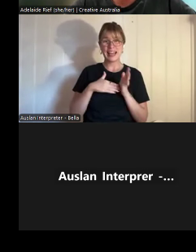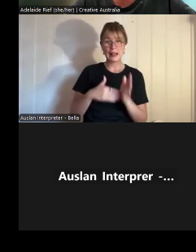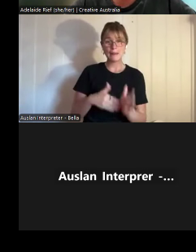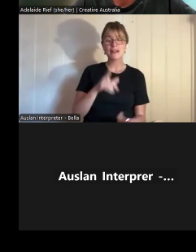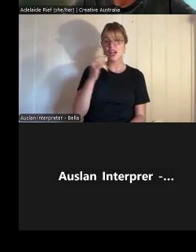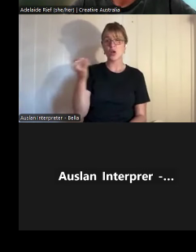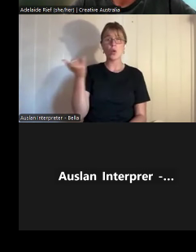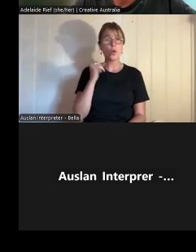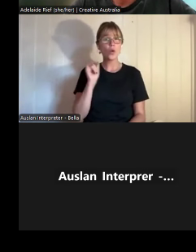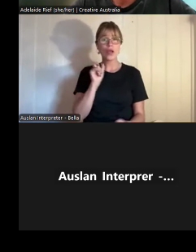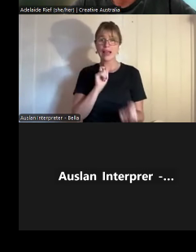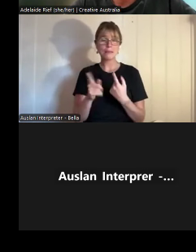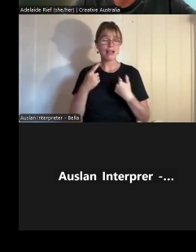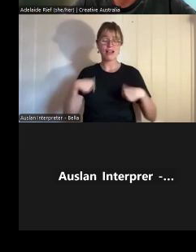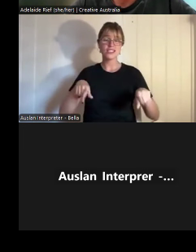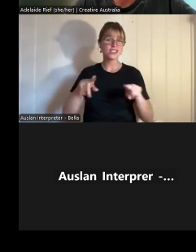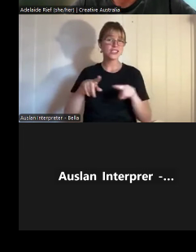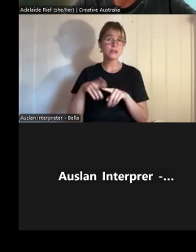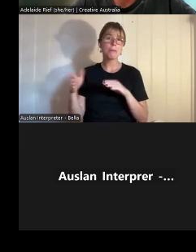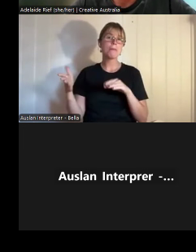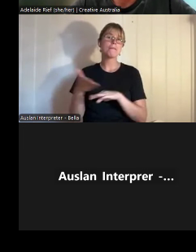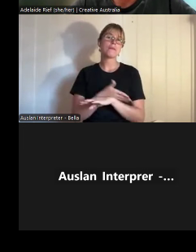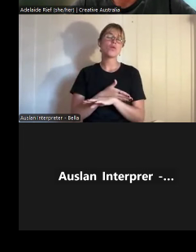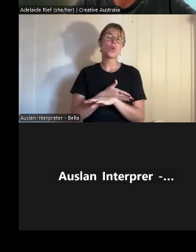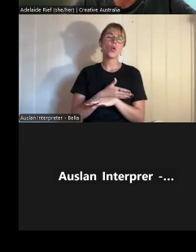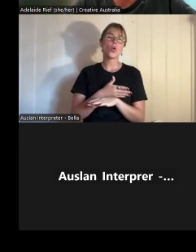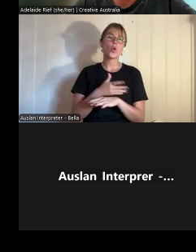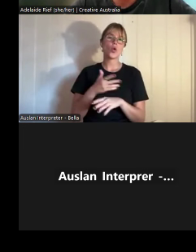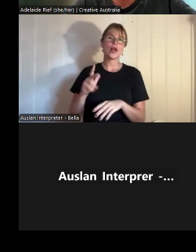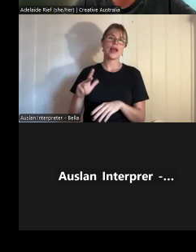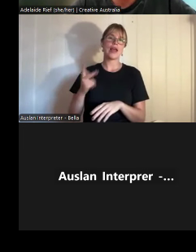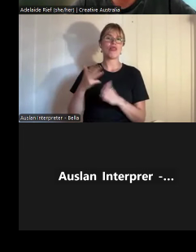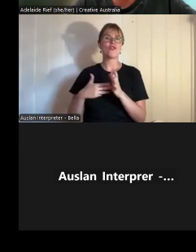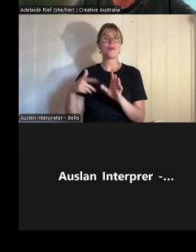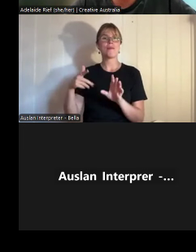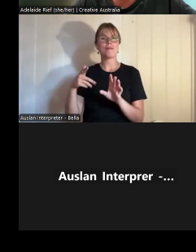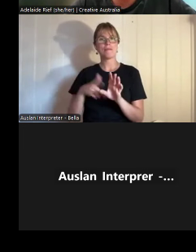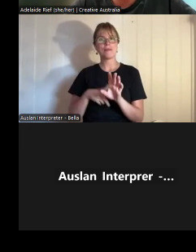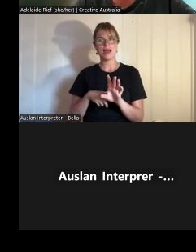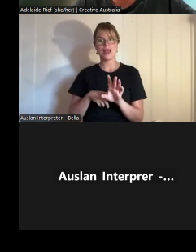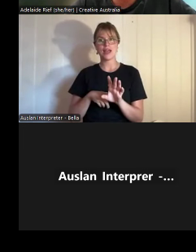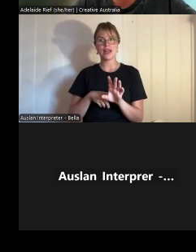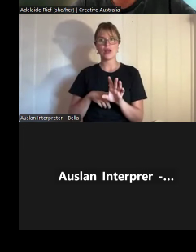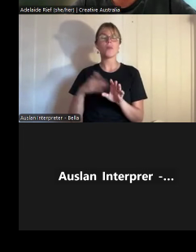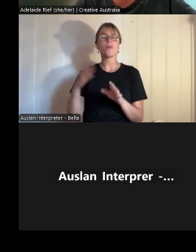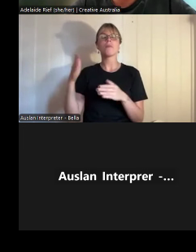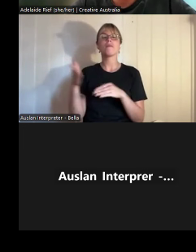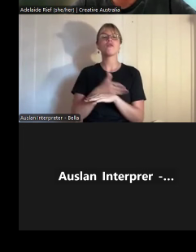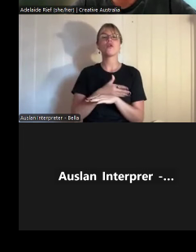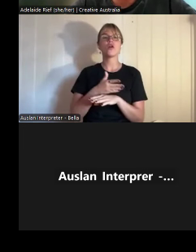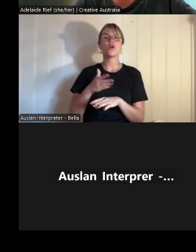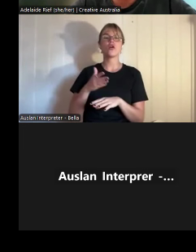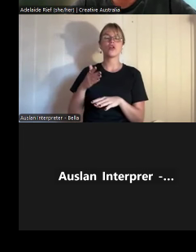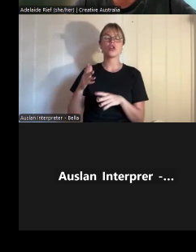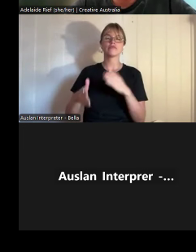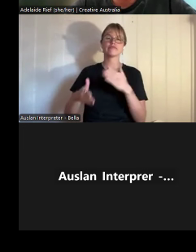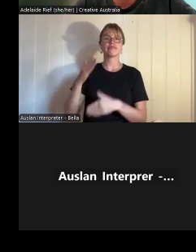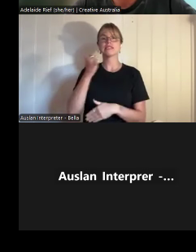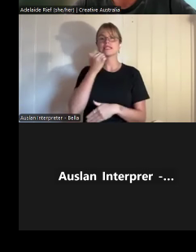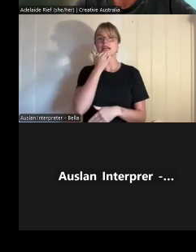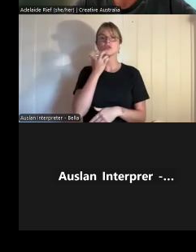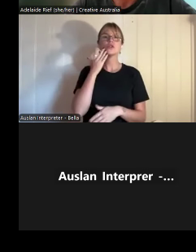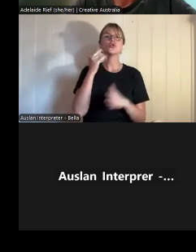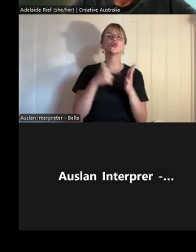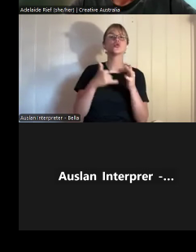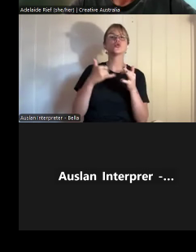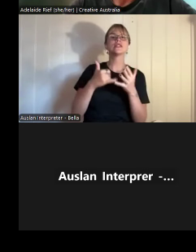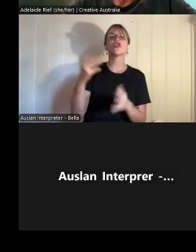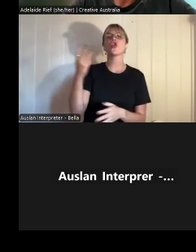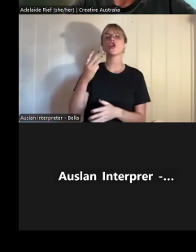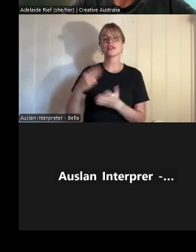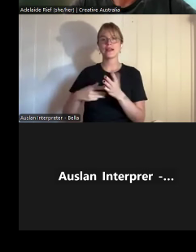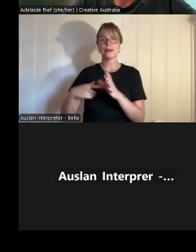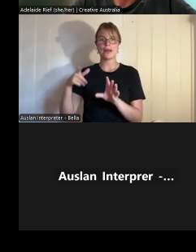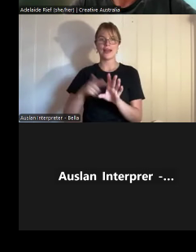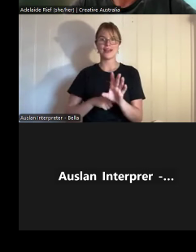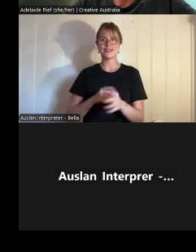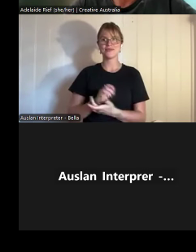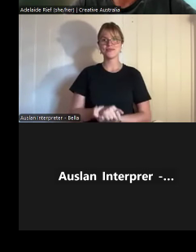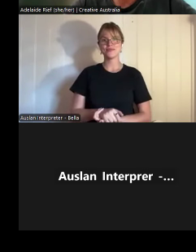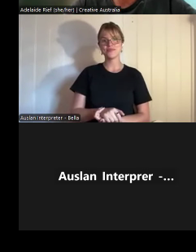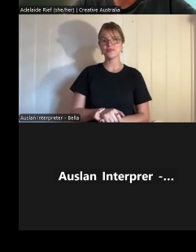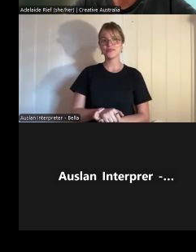time before the closing date for this opportunity, which is Tuesday, the 13th of May. So we recommend